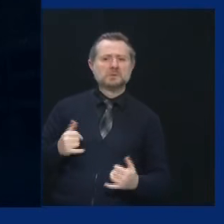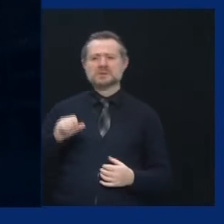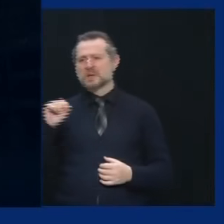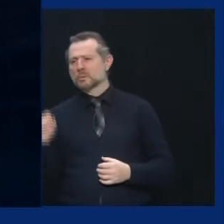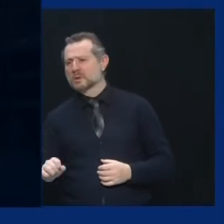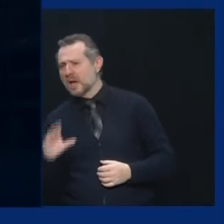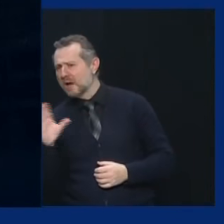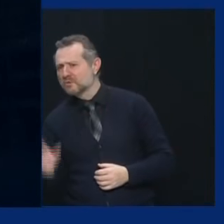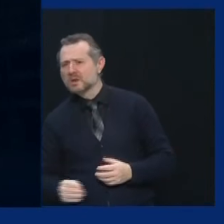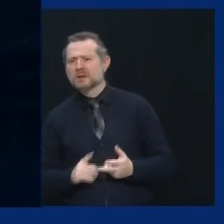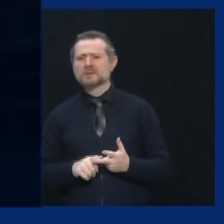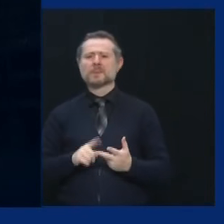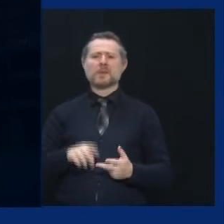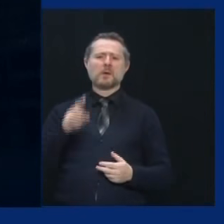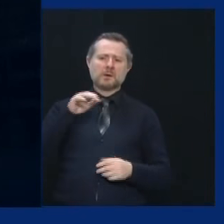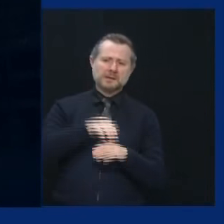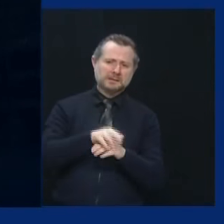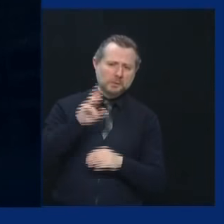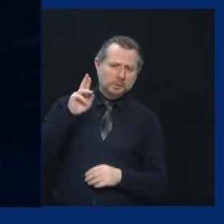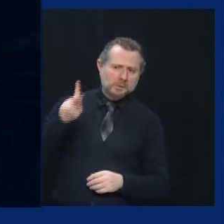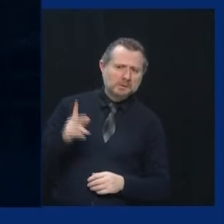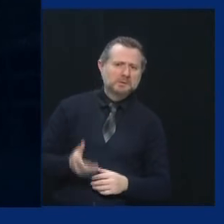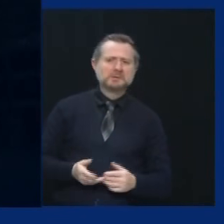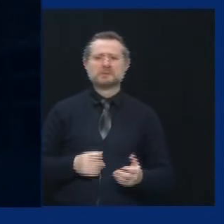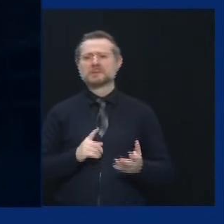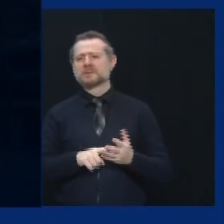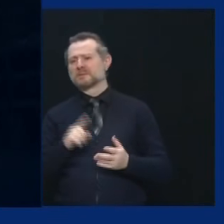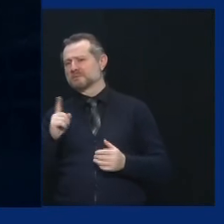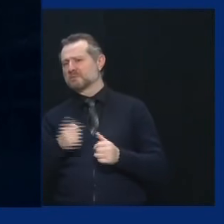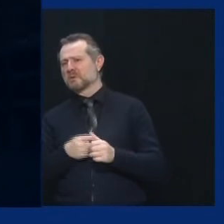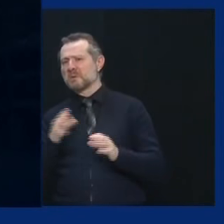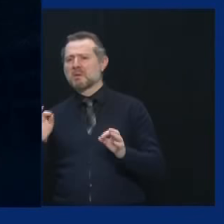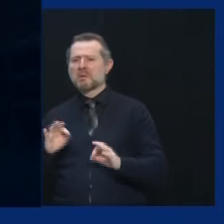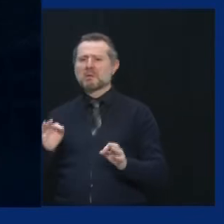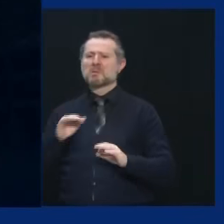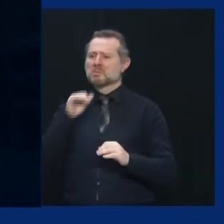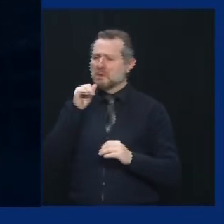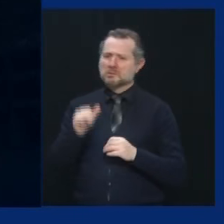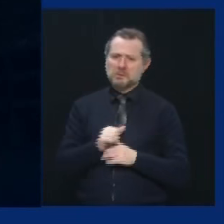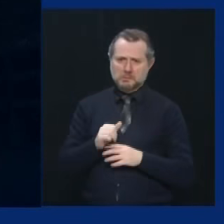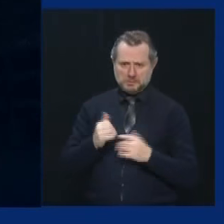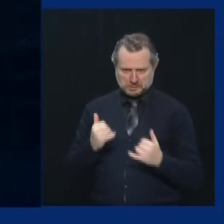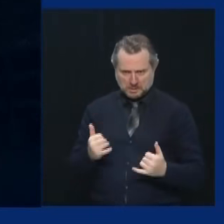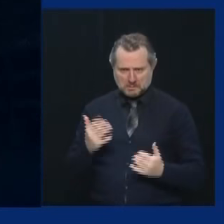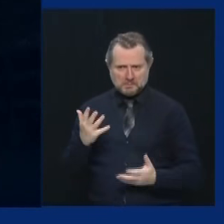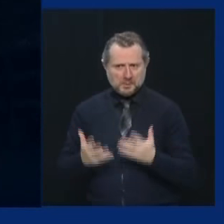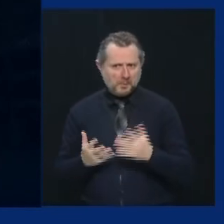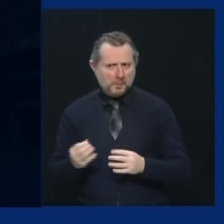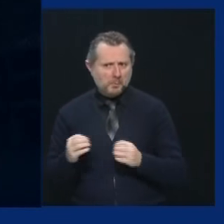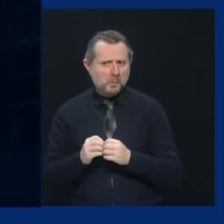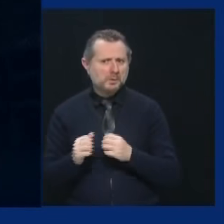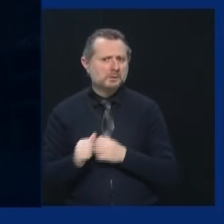THEM OF THOSE TWO THINGS. I CAN ASSURE YOU.